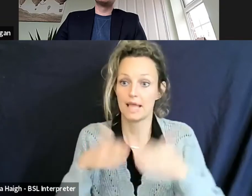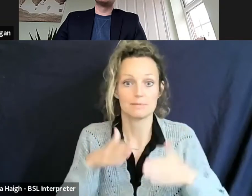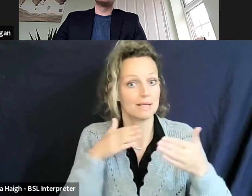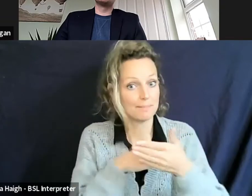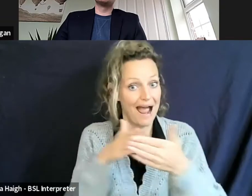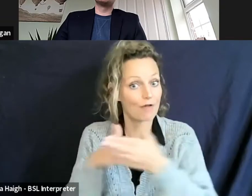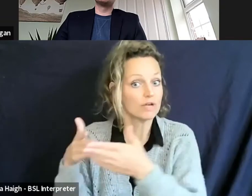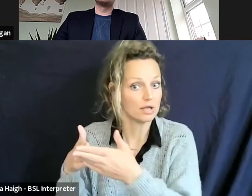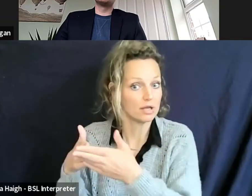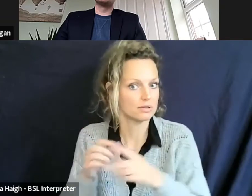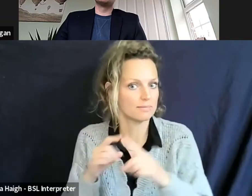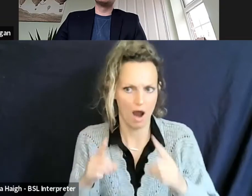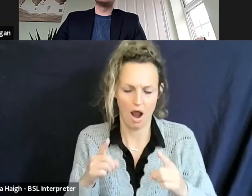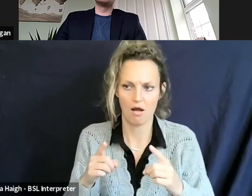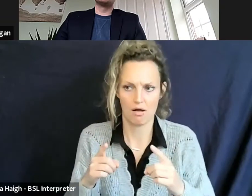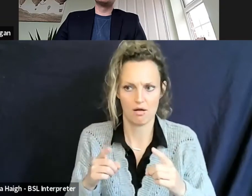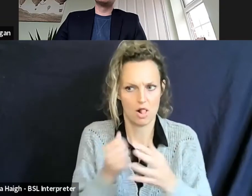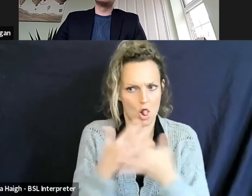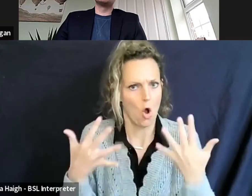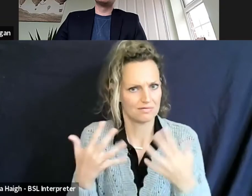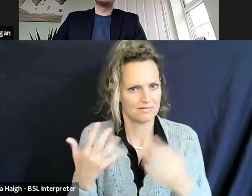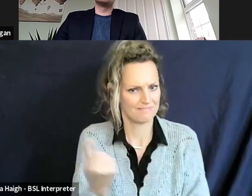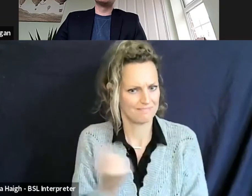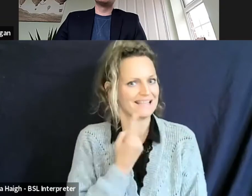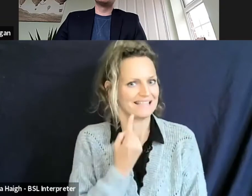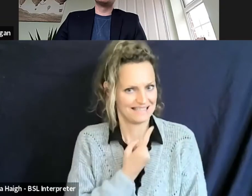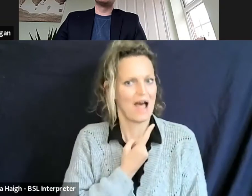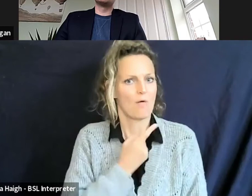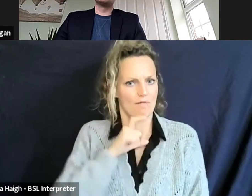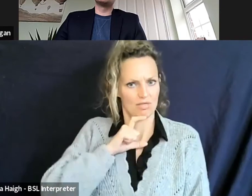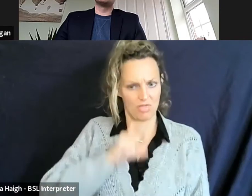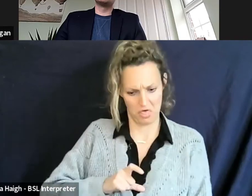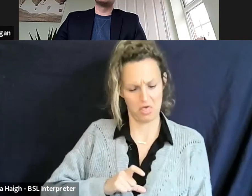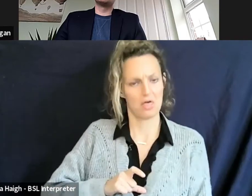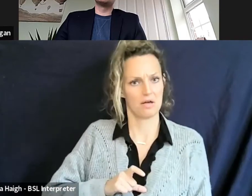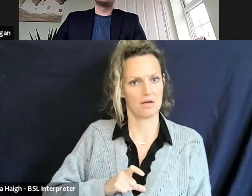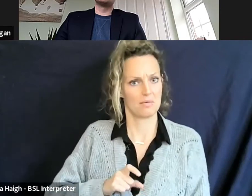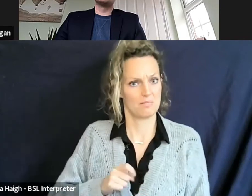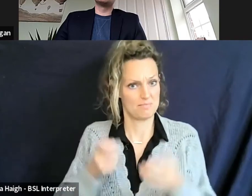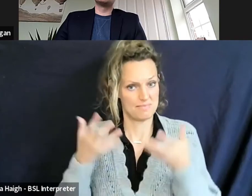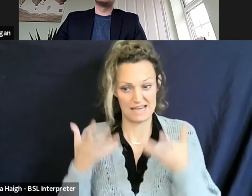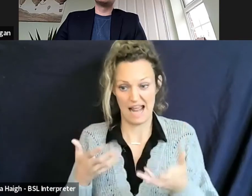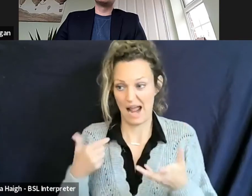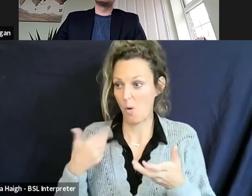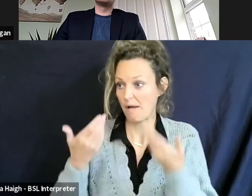So I manage a team of that.